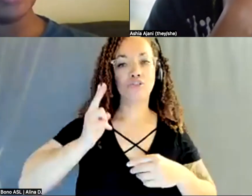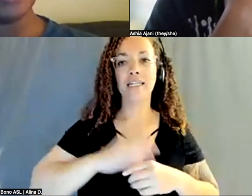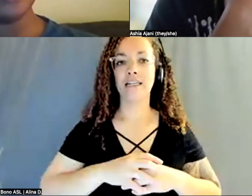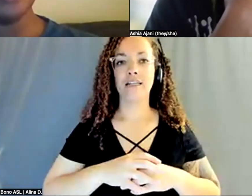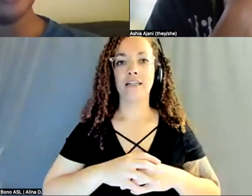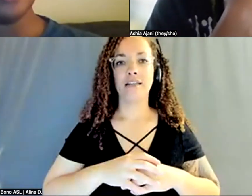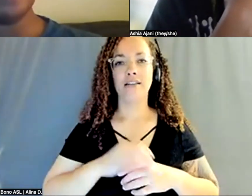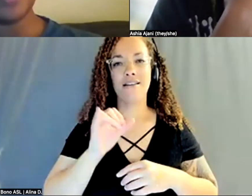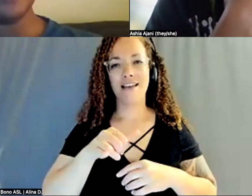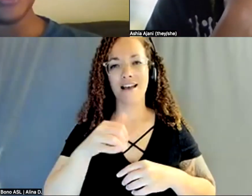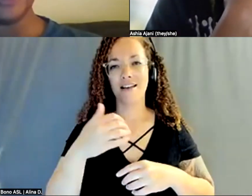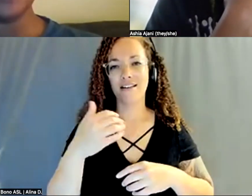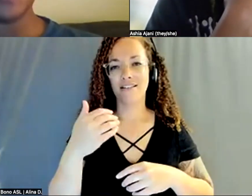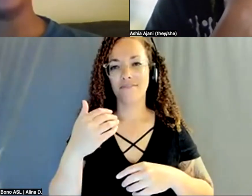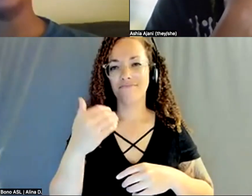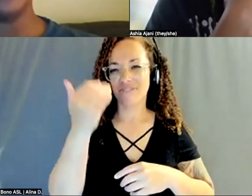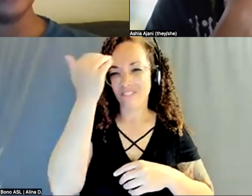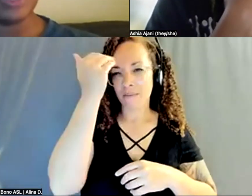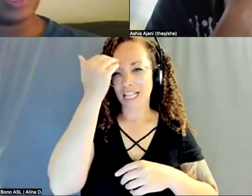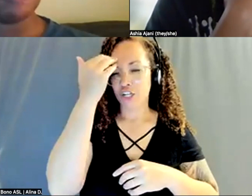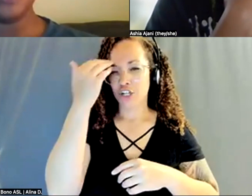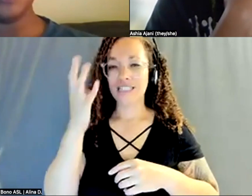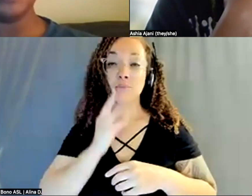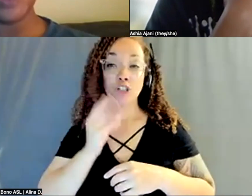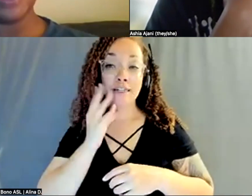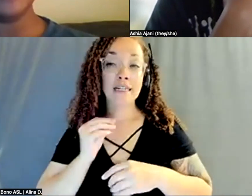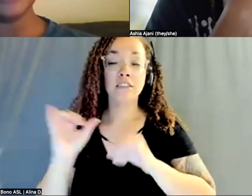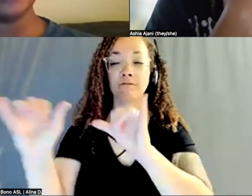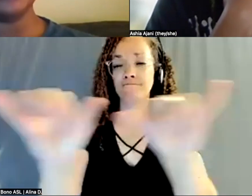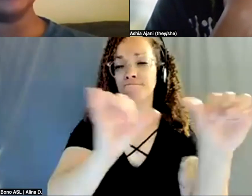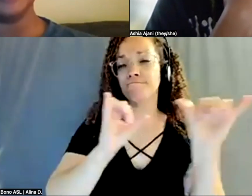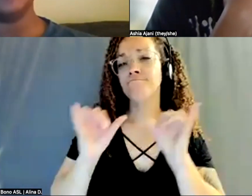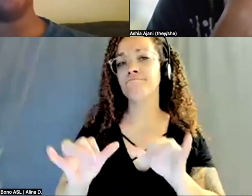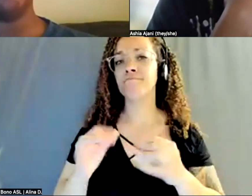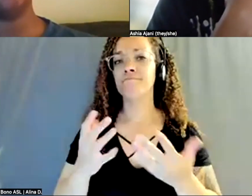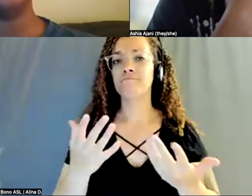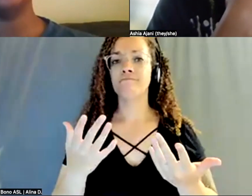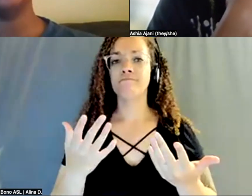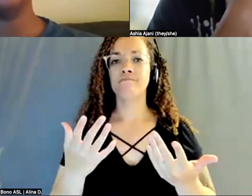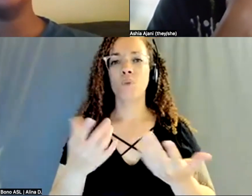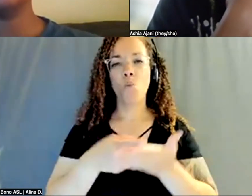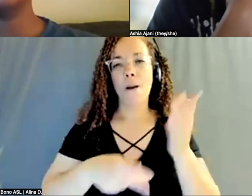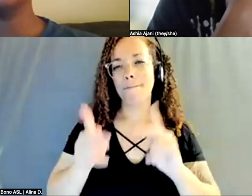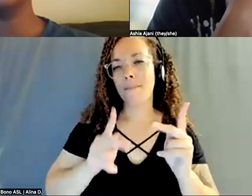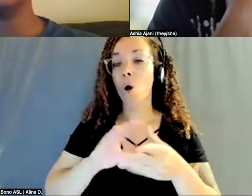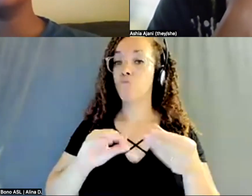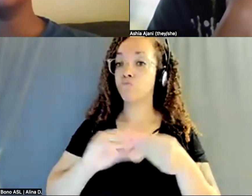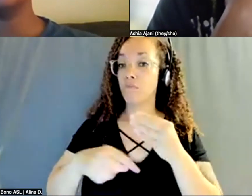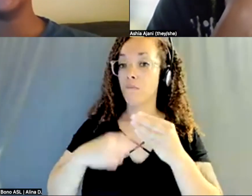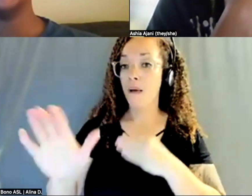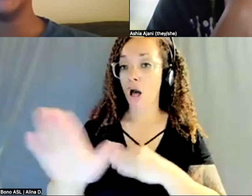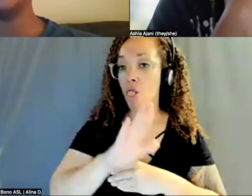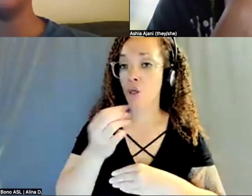saying about their lives and what questions they have about their own lives and yeah,